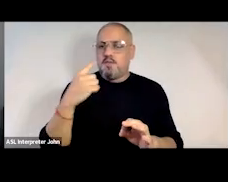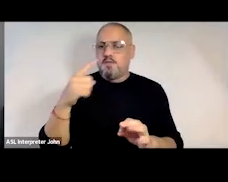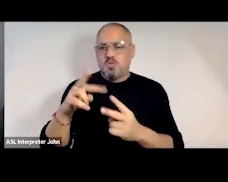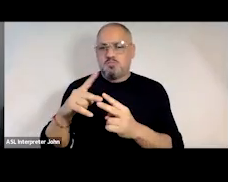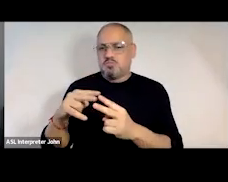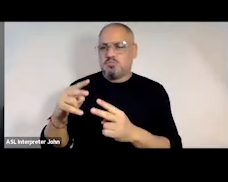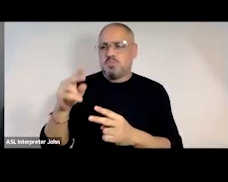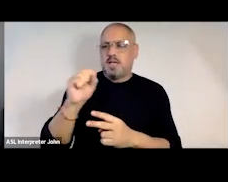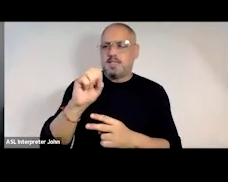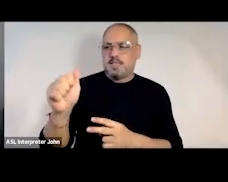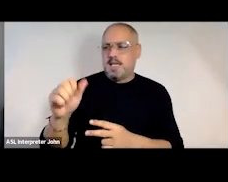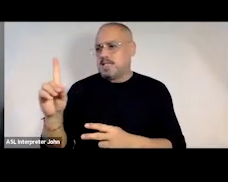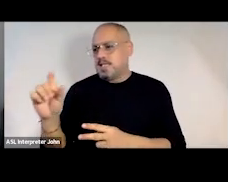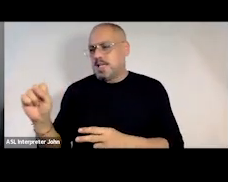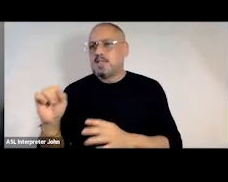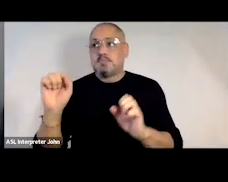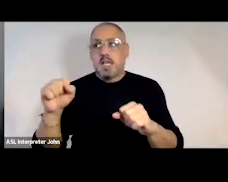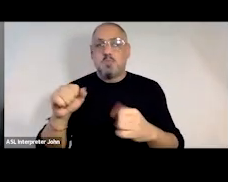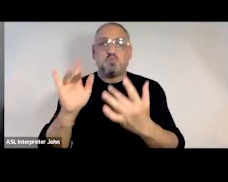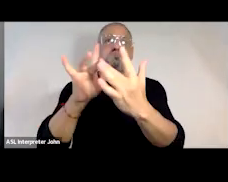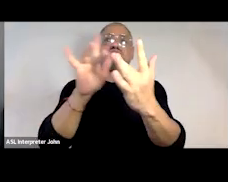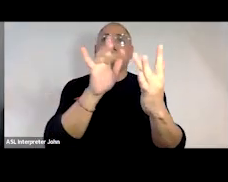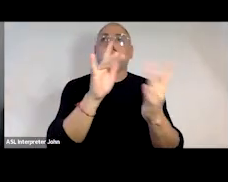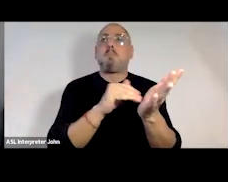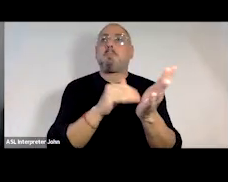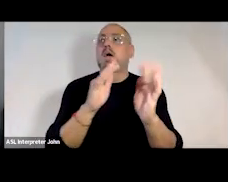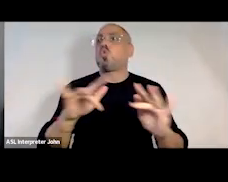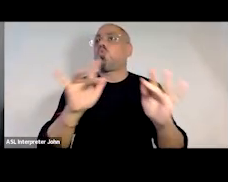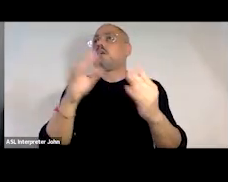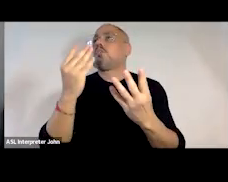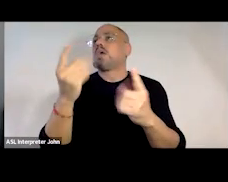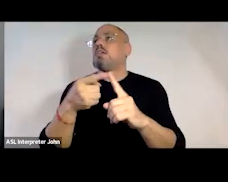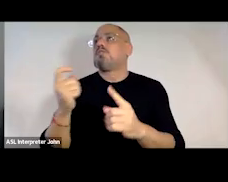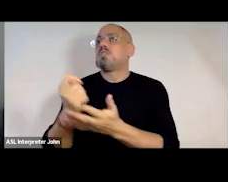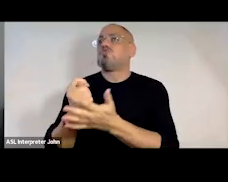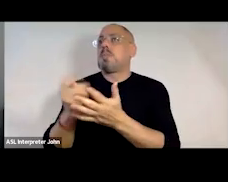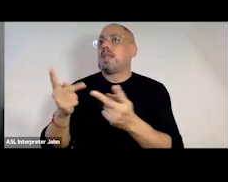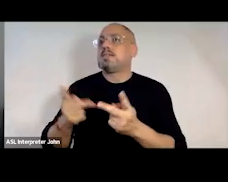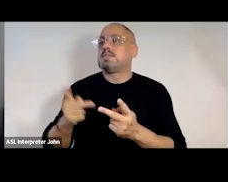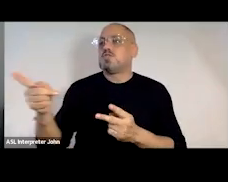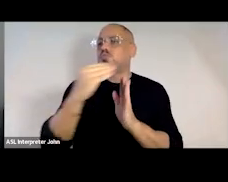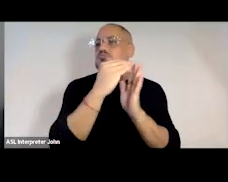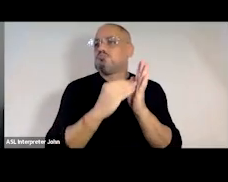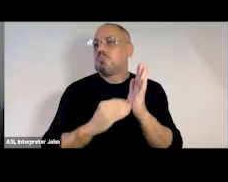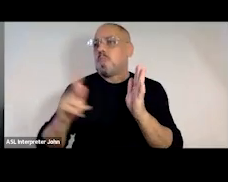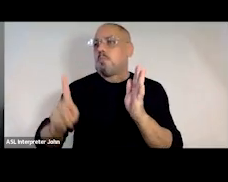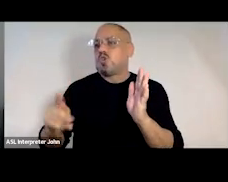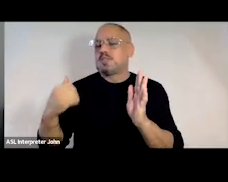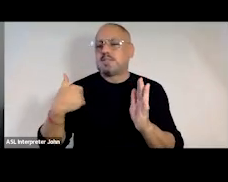to gather medical records and information from the treatment sources that you list on the person's application.